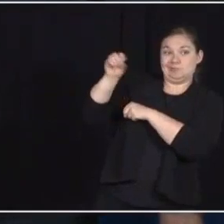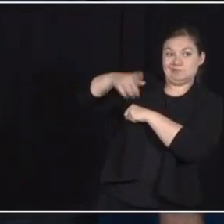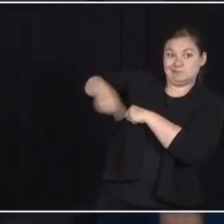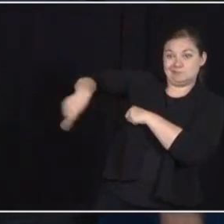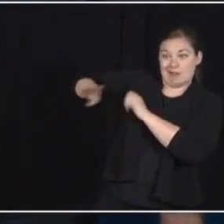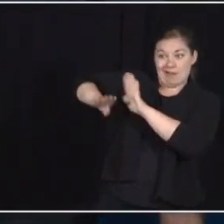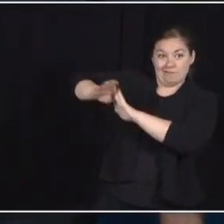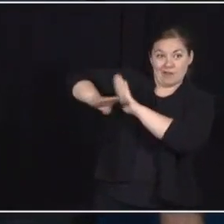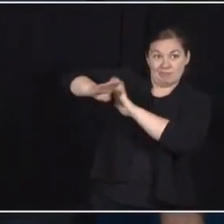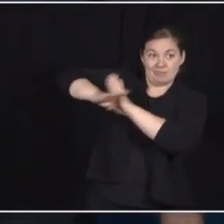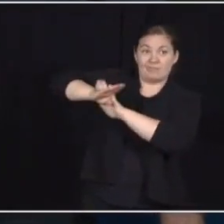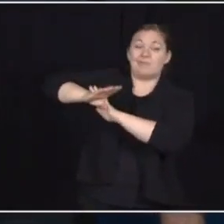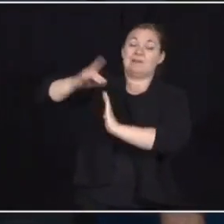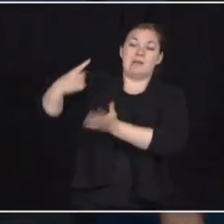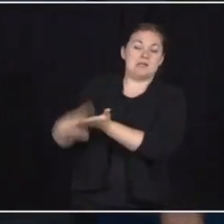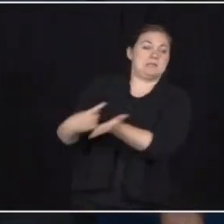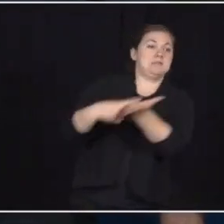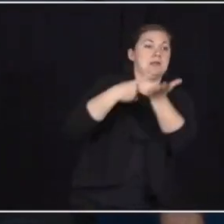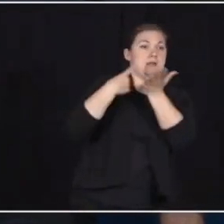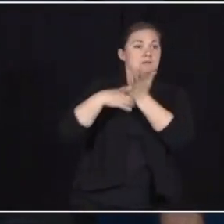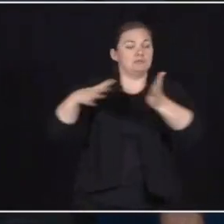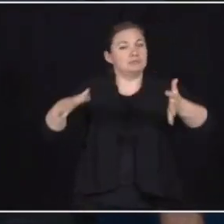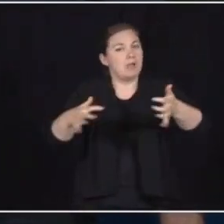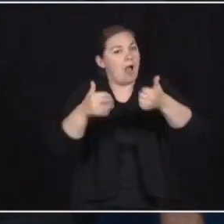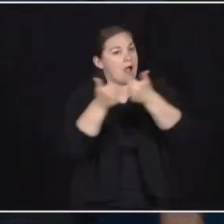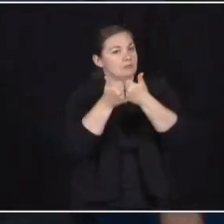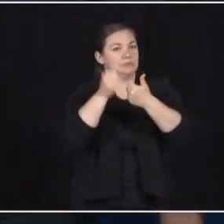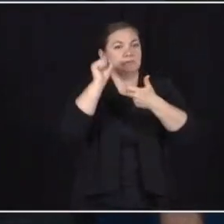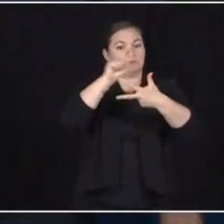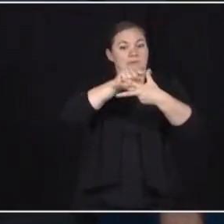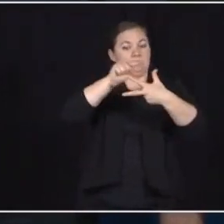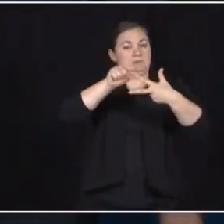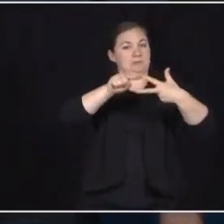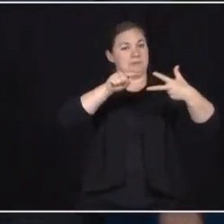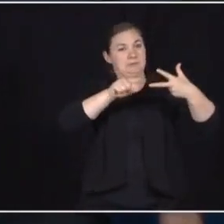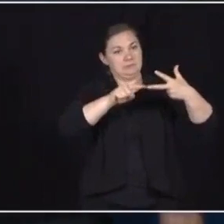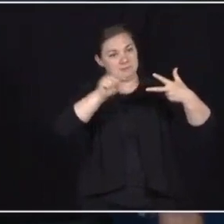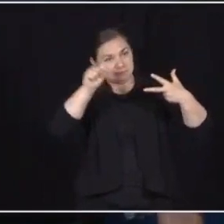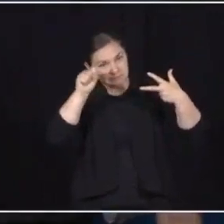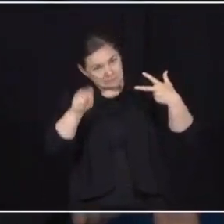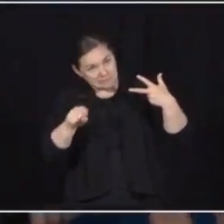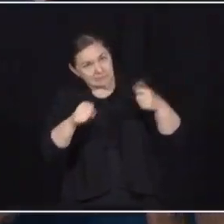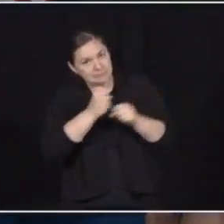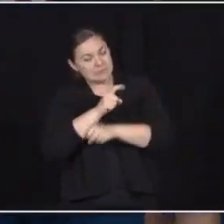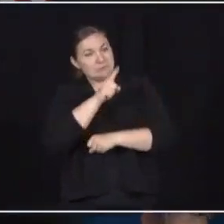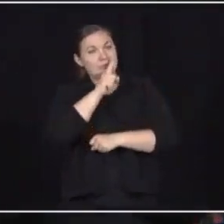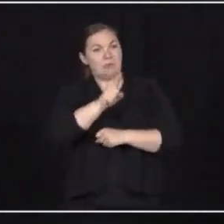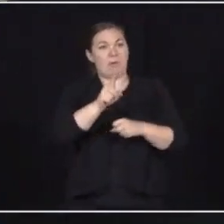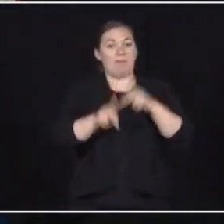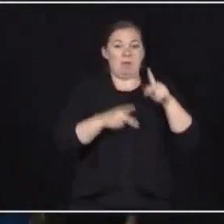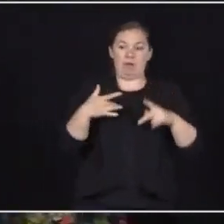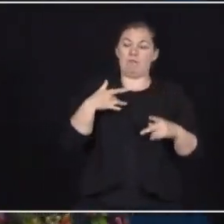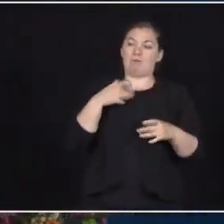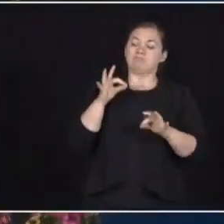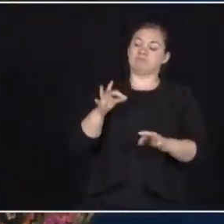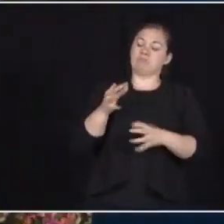get a knock way or even when it is safer to do so in the southwest, and make sure that those consumers are debt with.